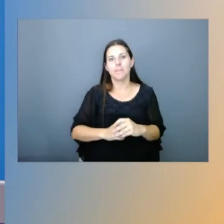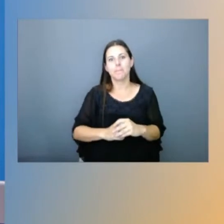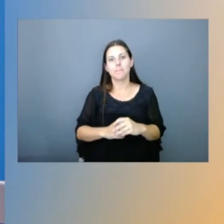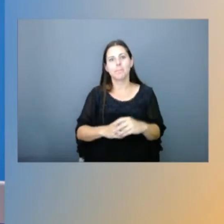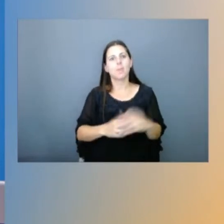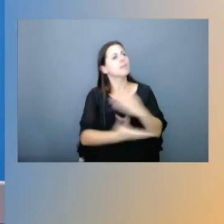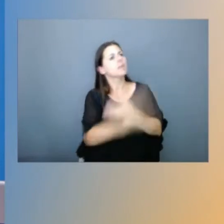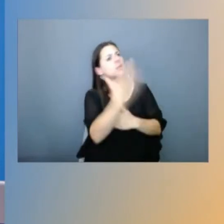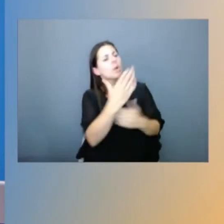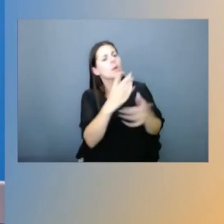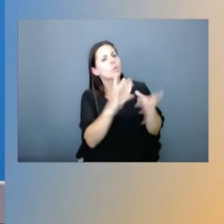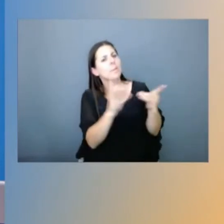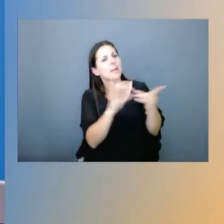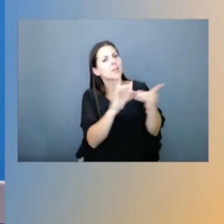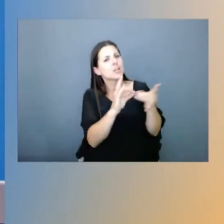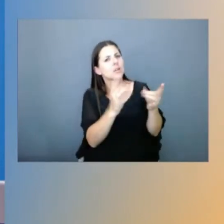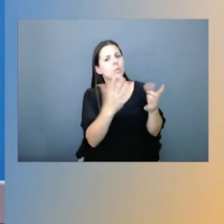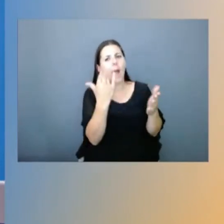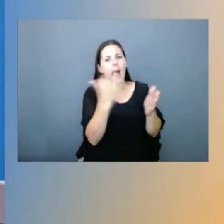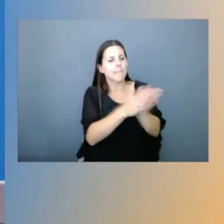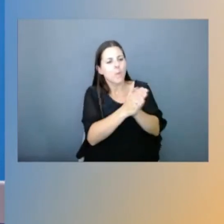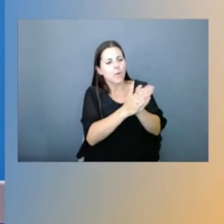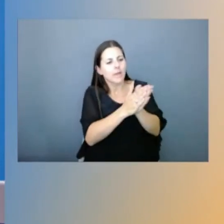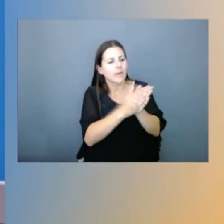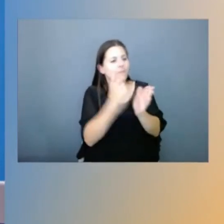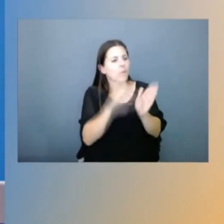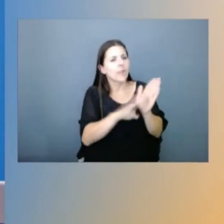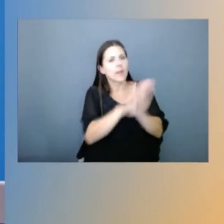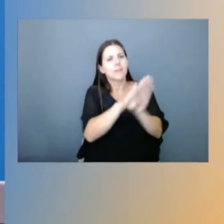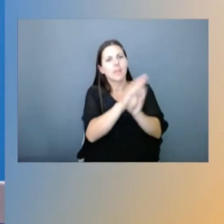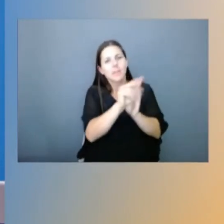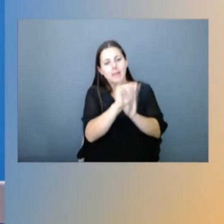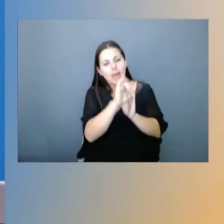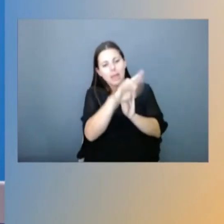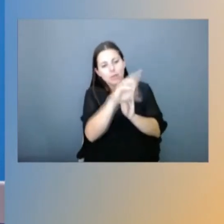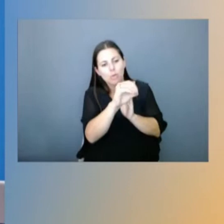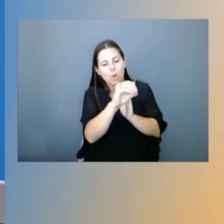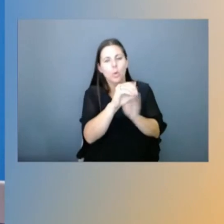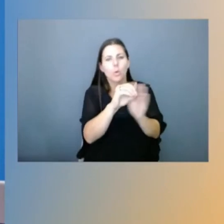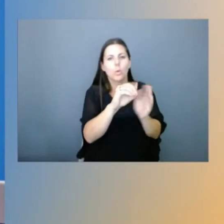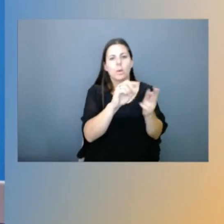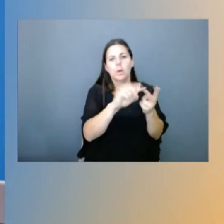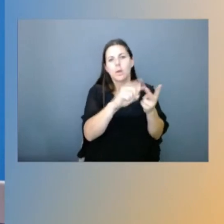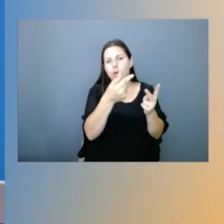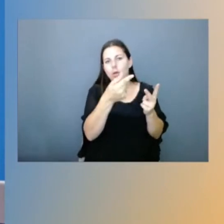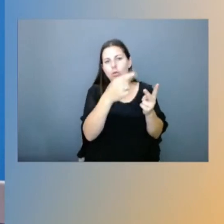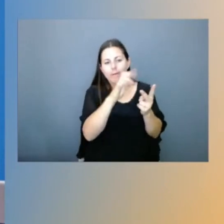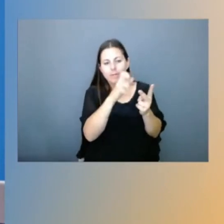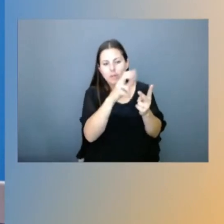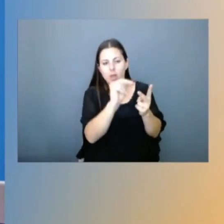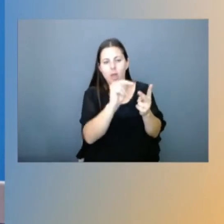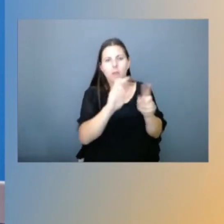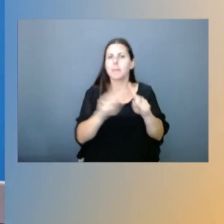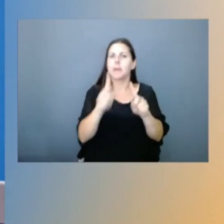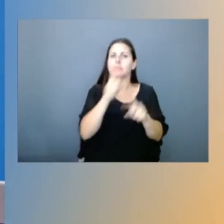behind developing Nitro System and Graviton, but we didn't touch too much on the motivation on Nitro SSD.